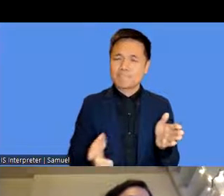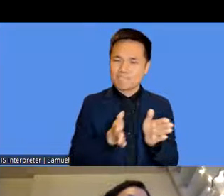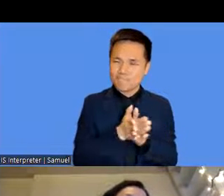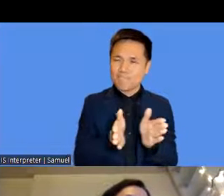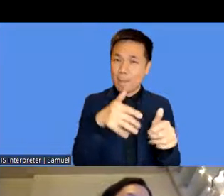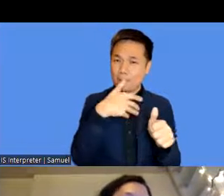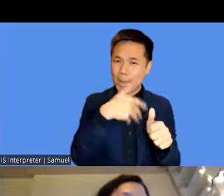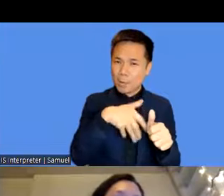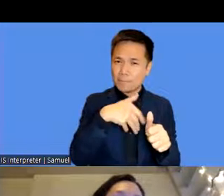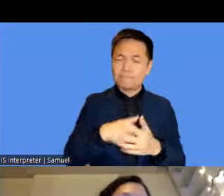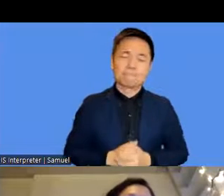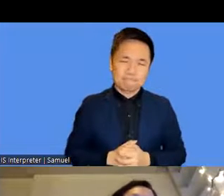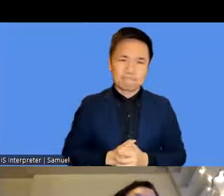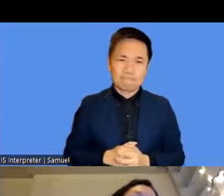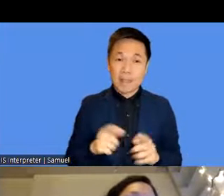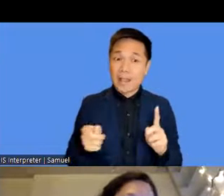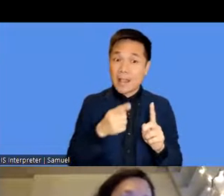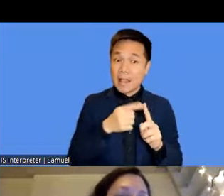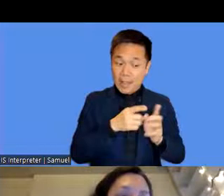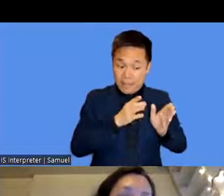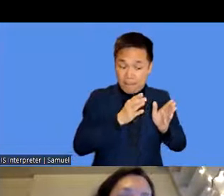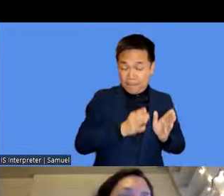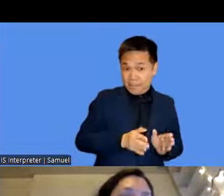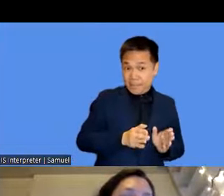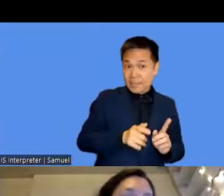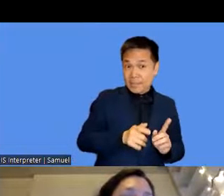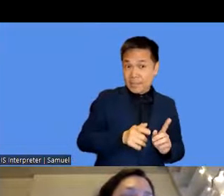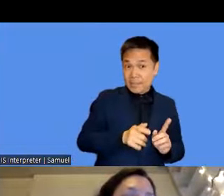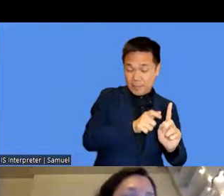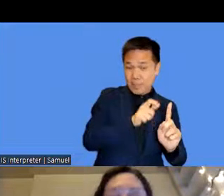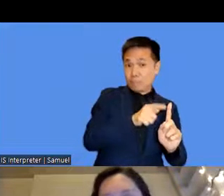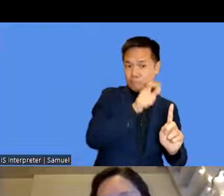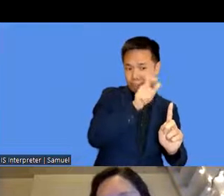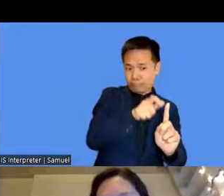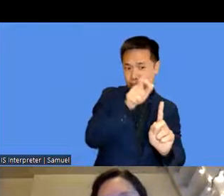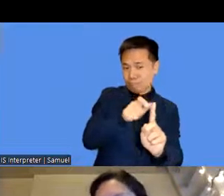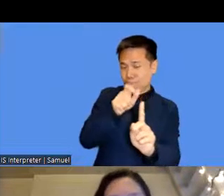First I will note that the term citizen here refers to individuals in a society without